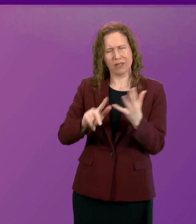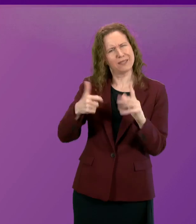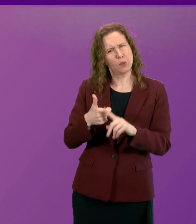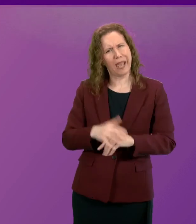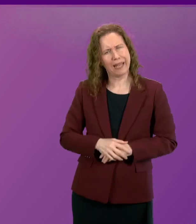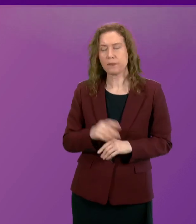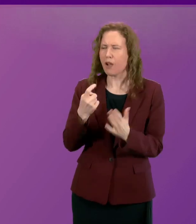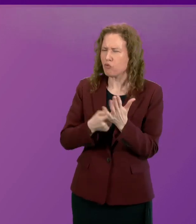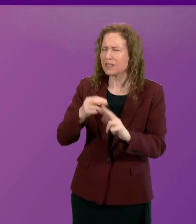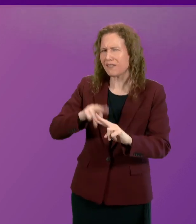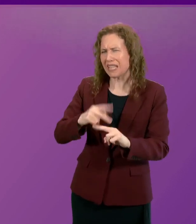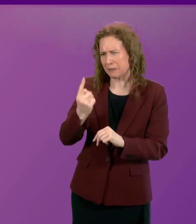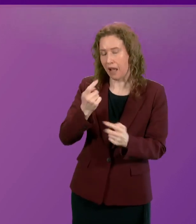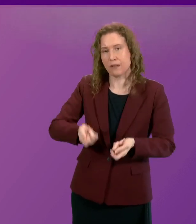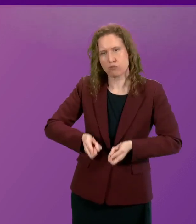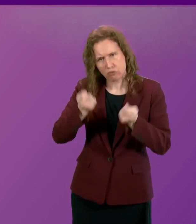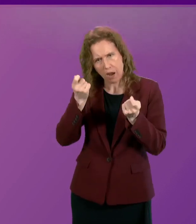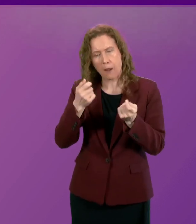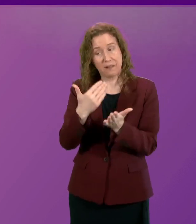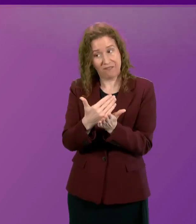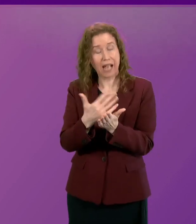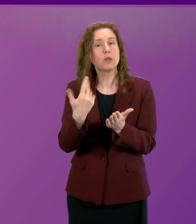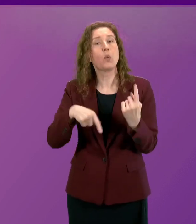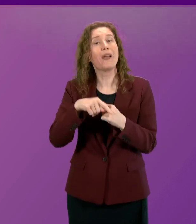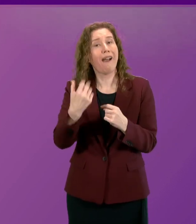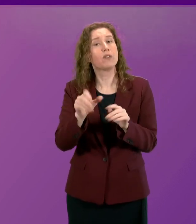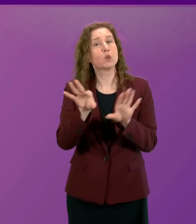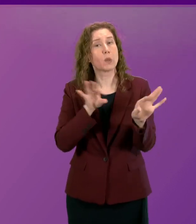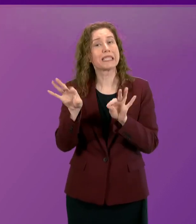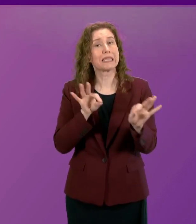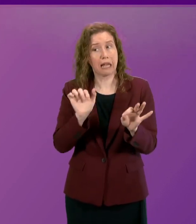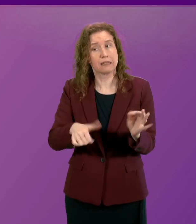Russell Findlay highlights the fact that there are choices to be made about public